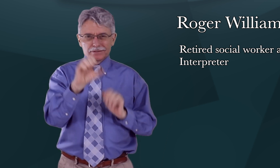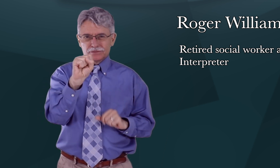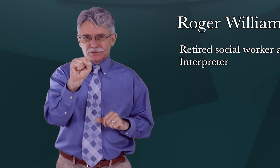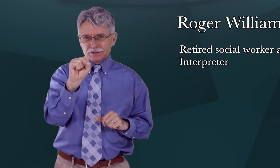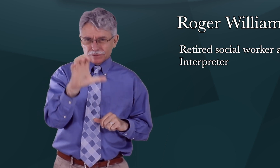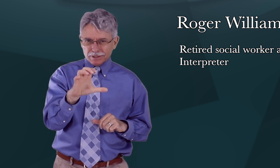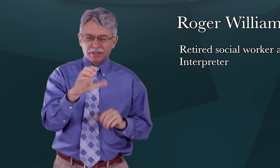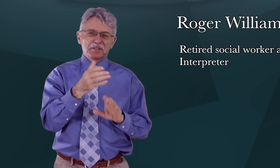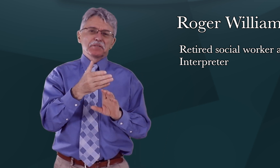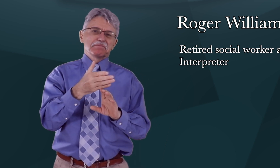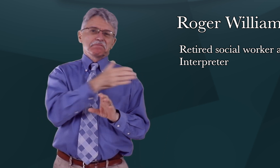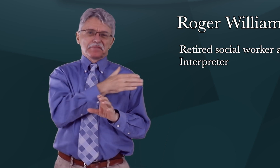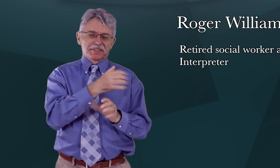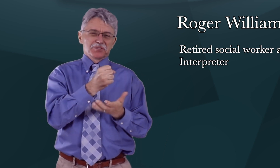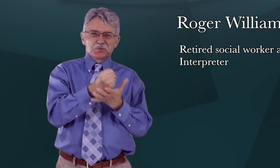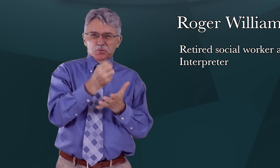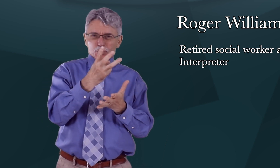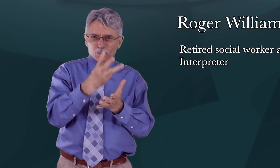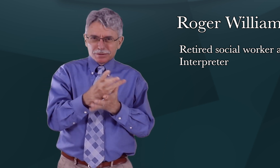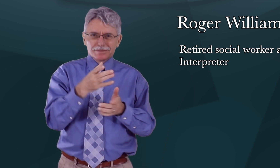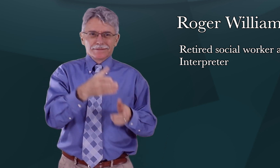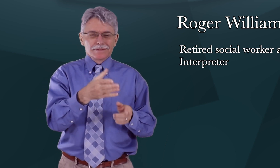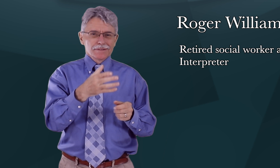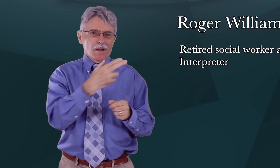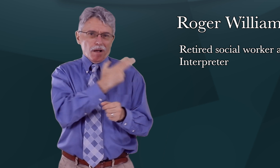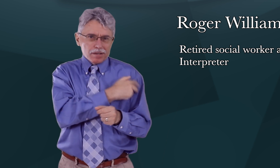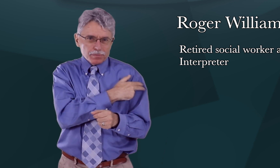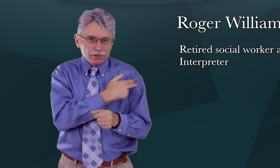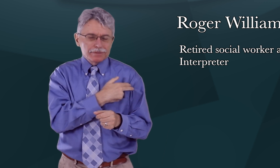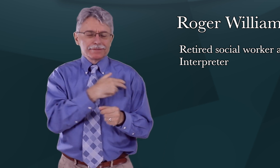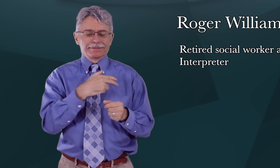across the state of South Carolina. For that, I was a social worker.